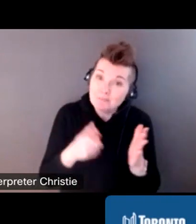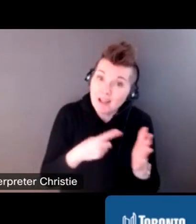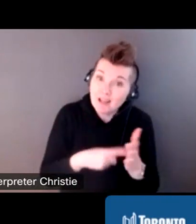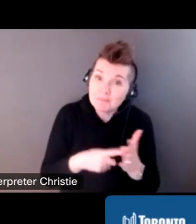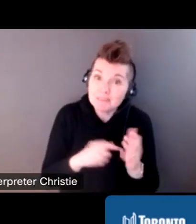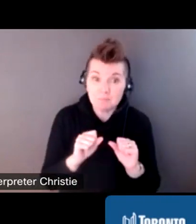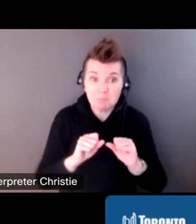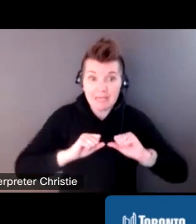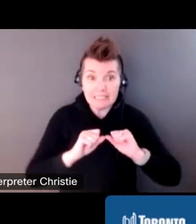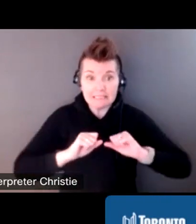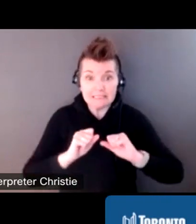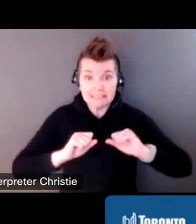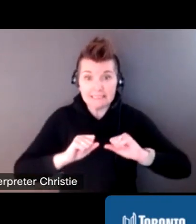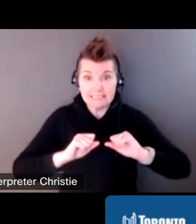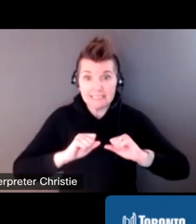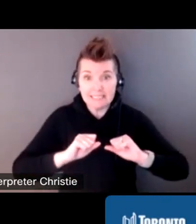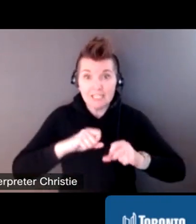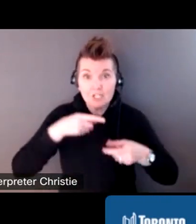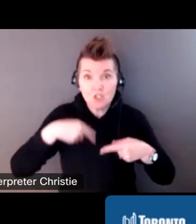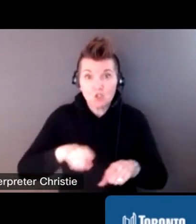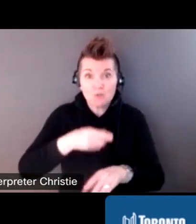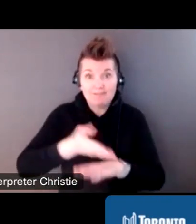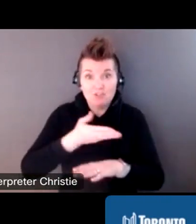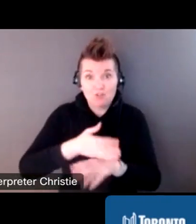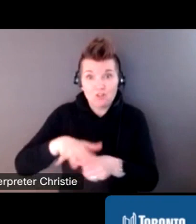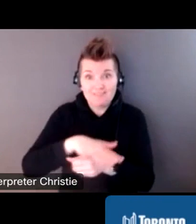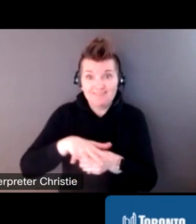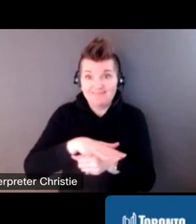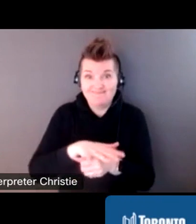infrastructure in those work zones given the size and dimension, that sort of thing.